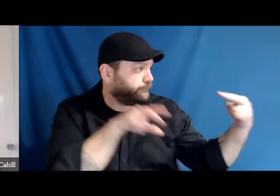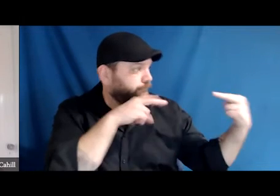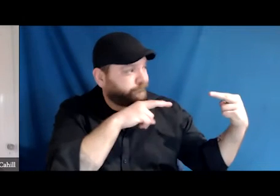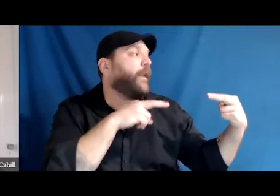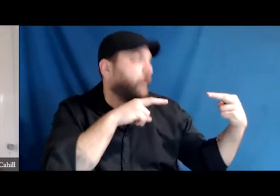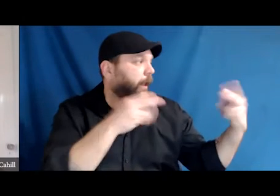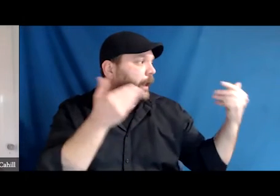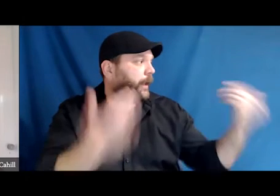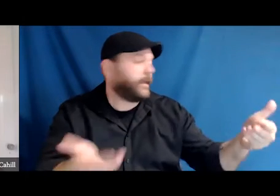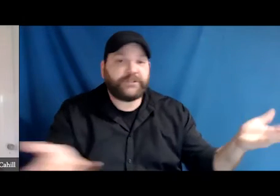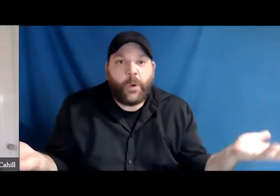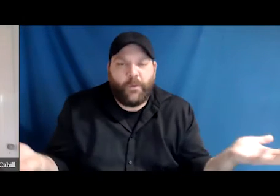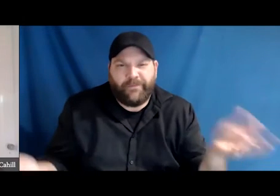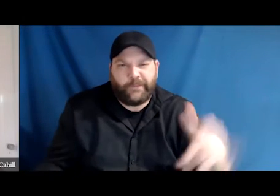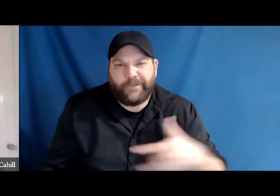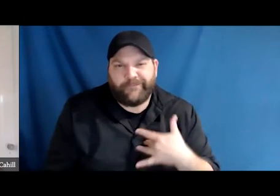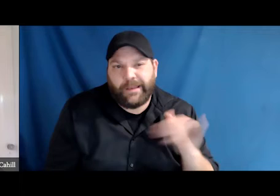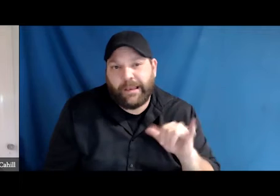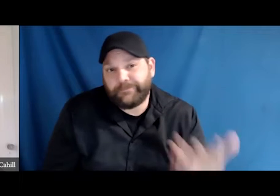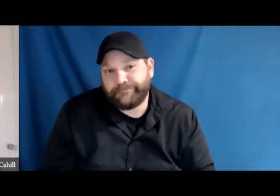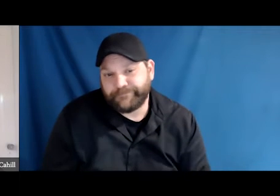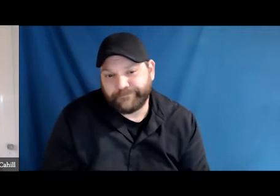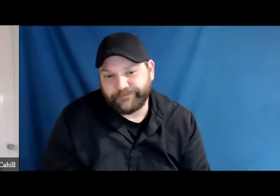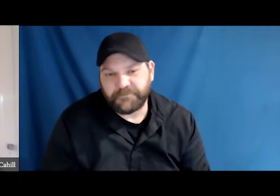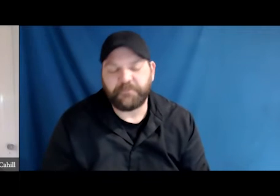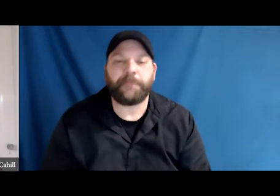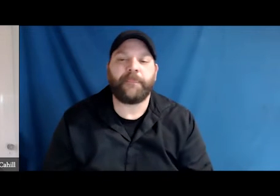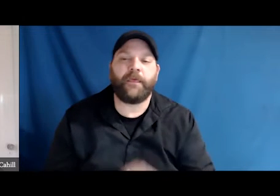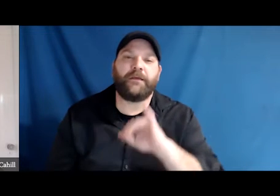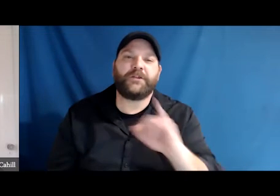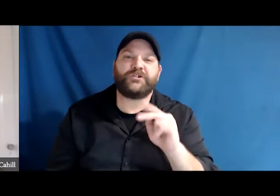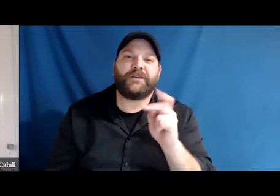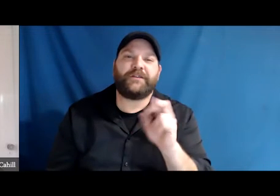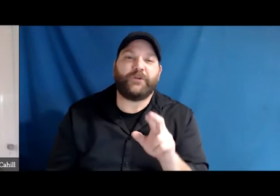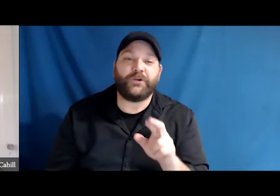Well, I will say that one— the best thing about this award is that I won it with Bridgette,